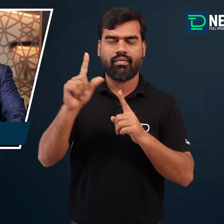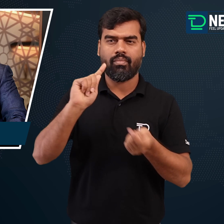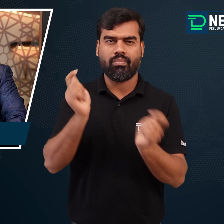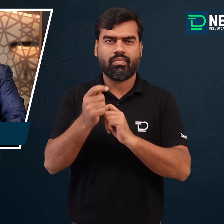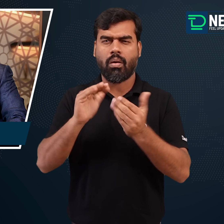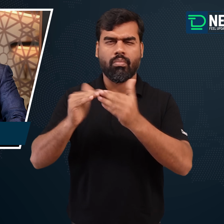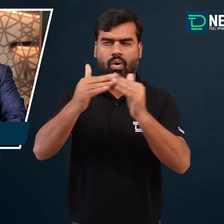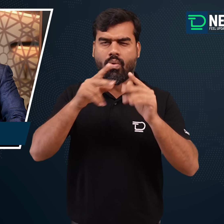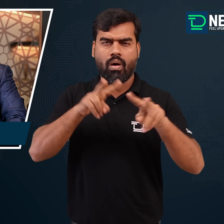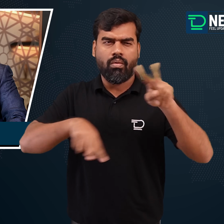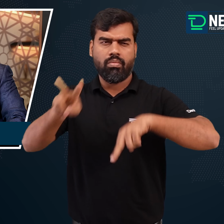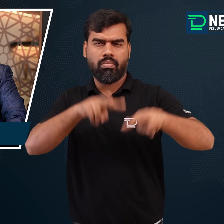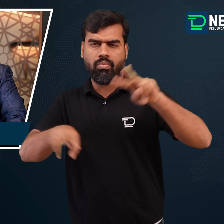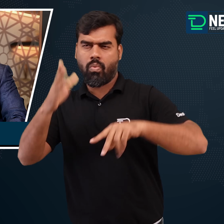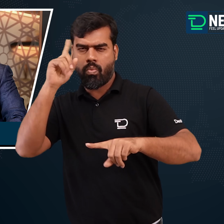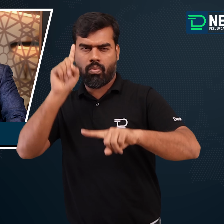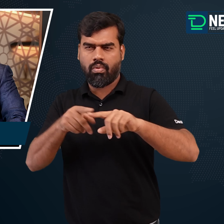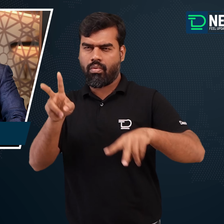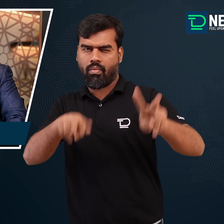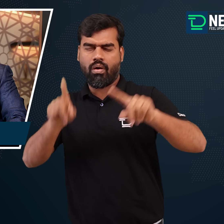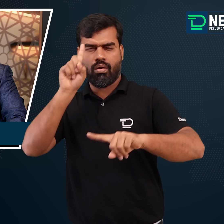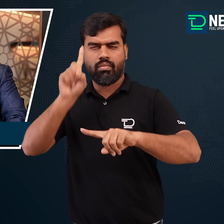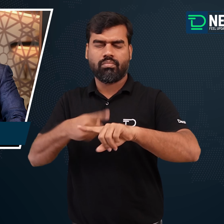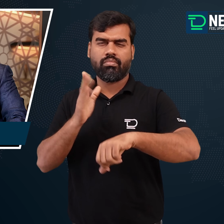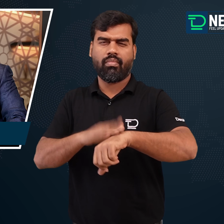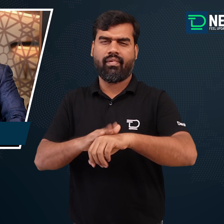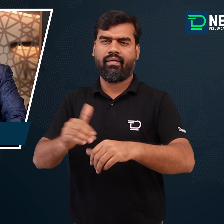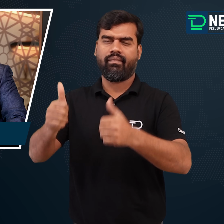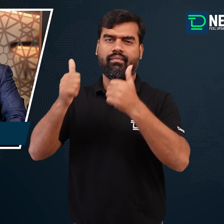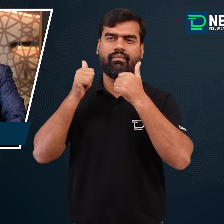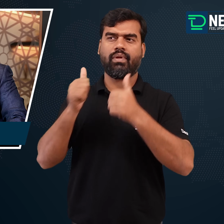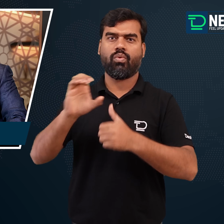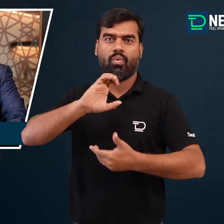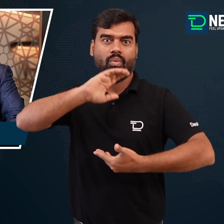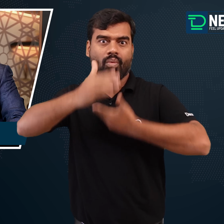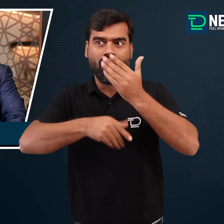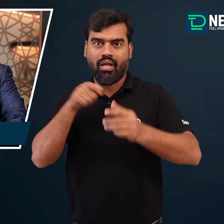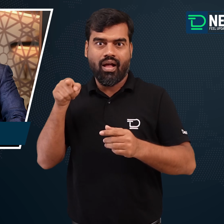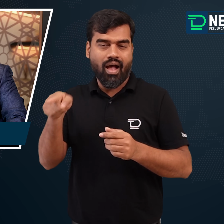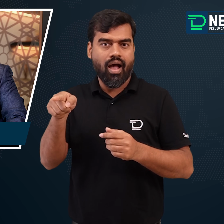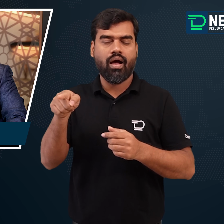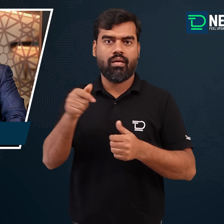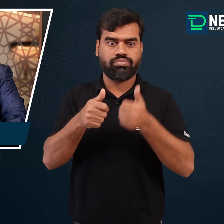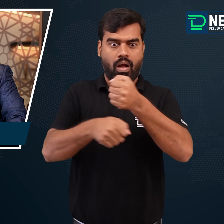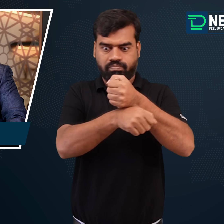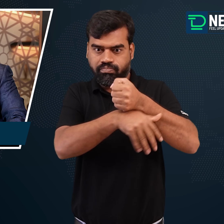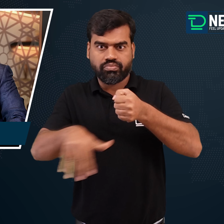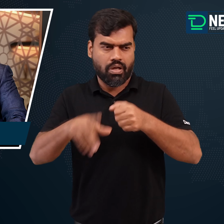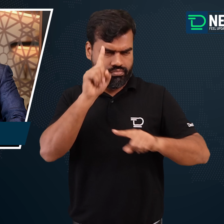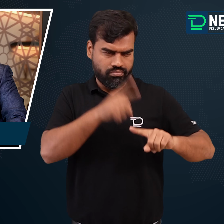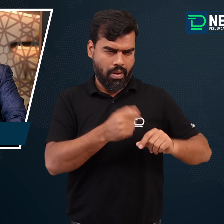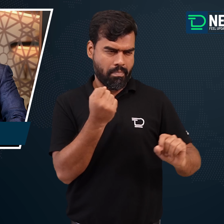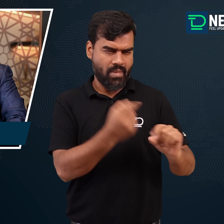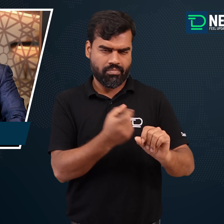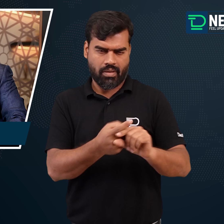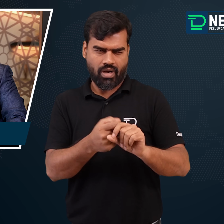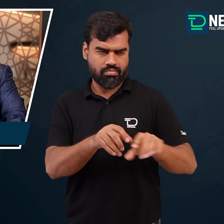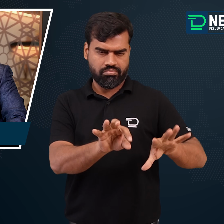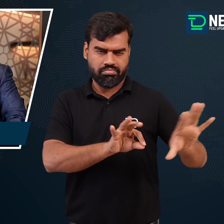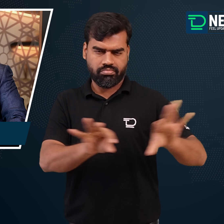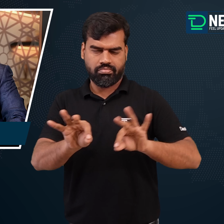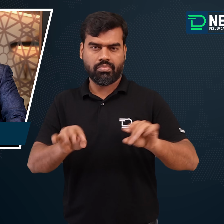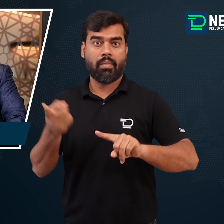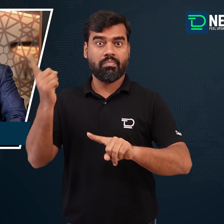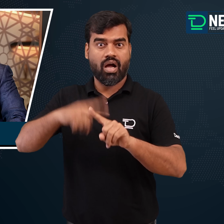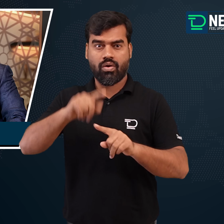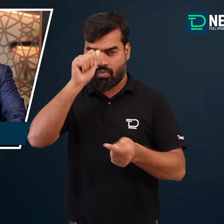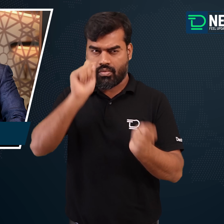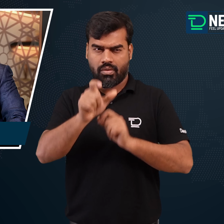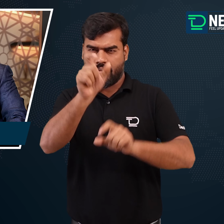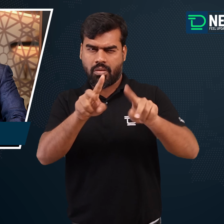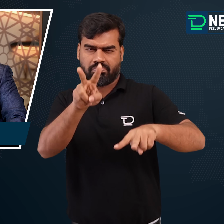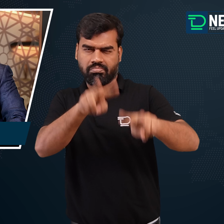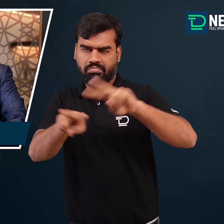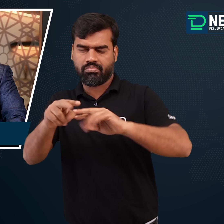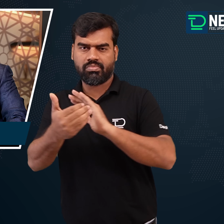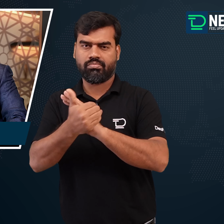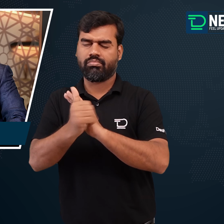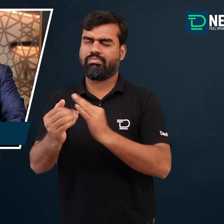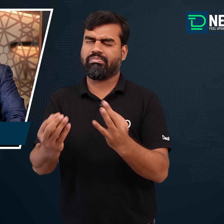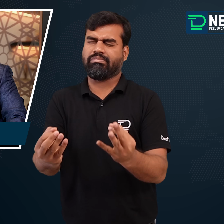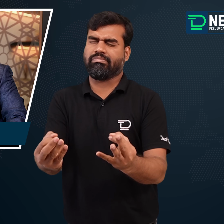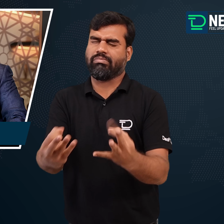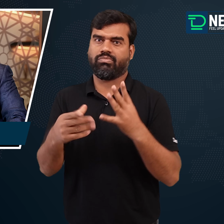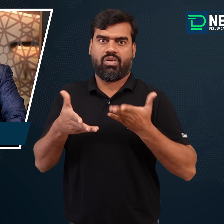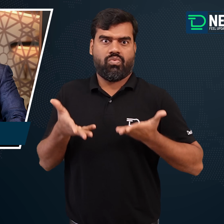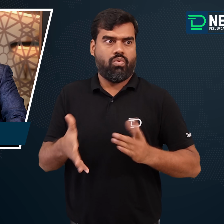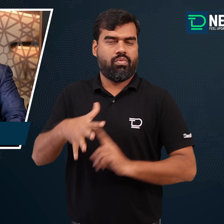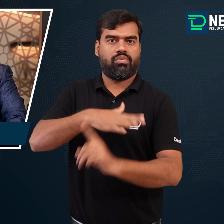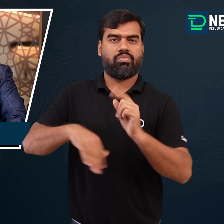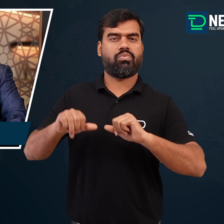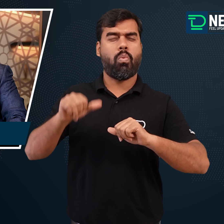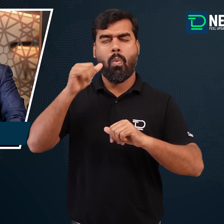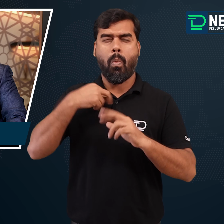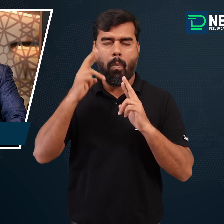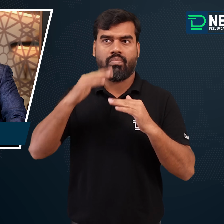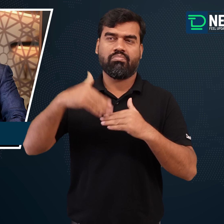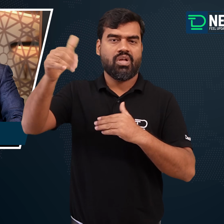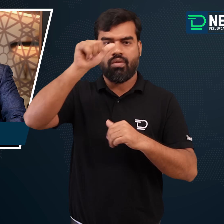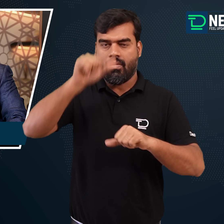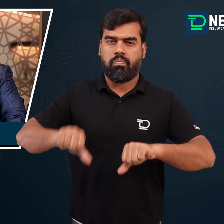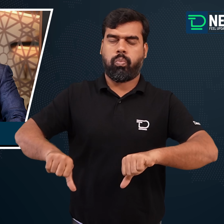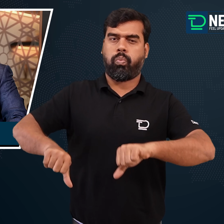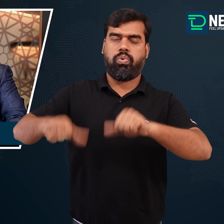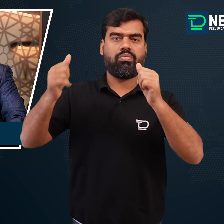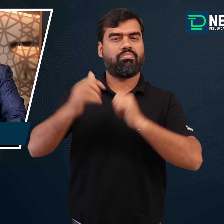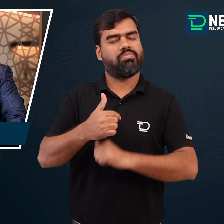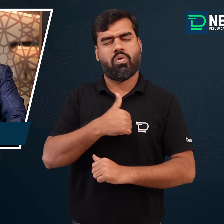Having endured the grind and excelled in various roles throughout his career.